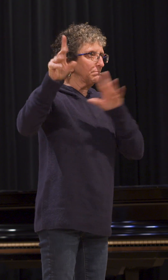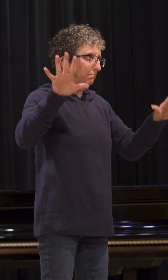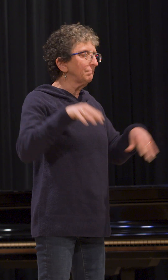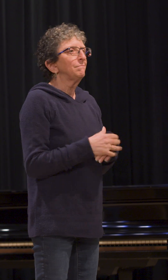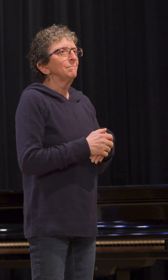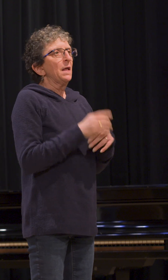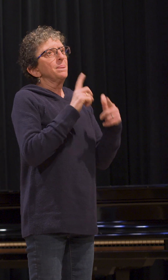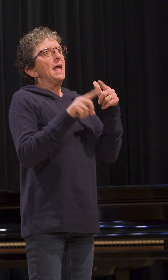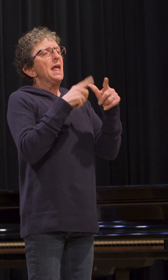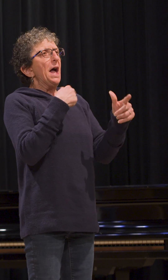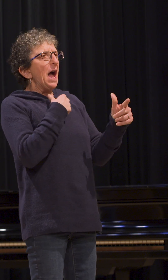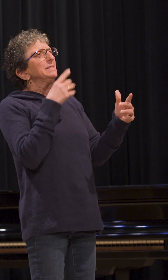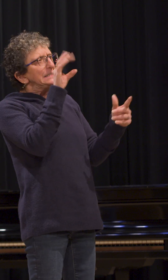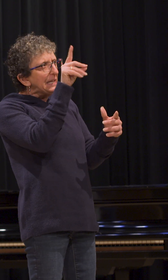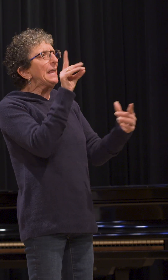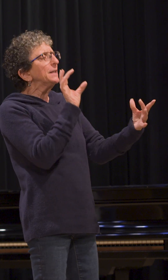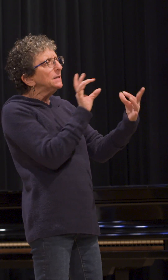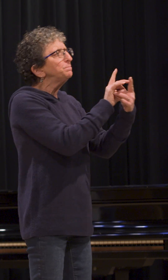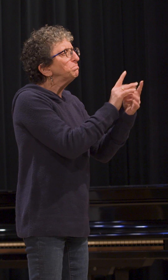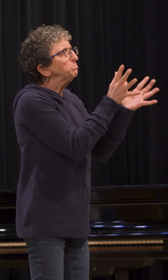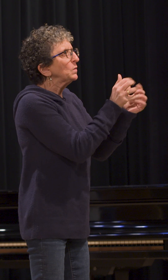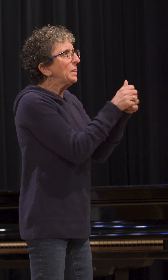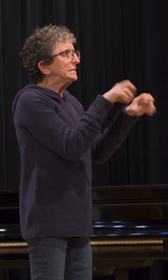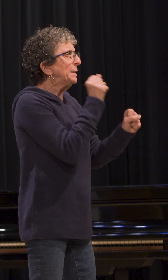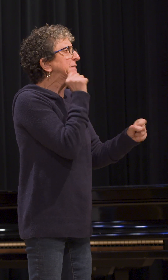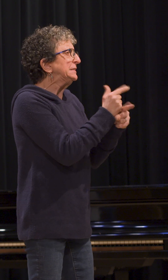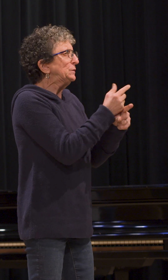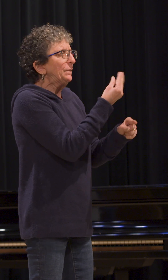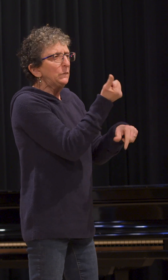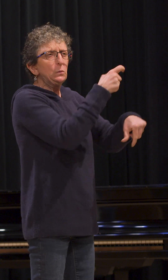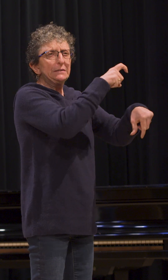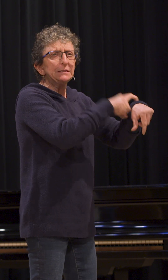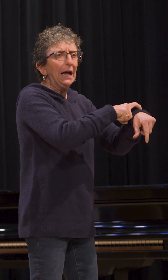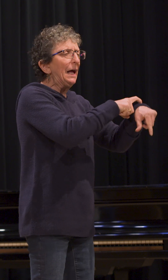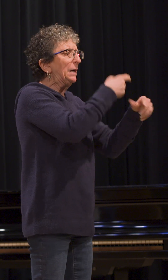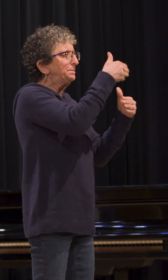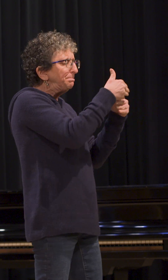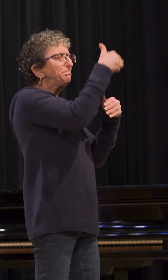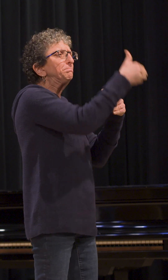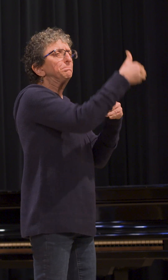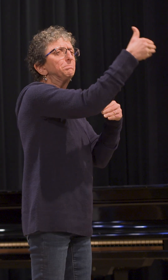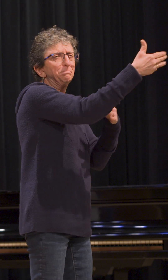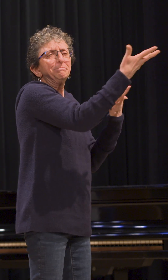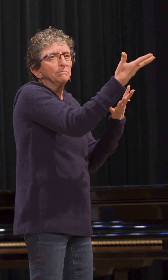I ran away. I was fleeing domestic violence.